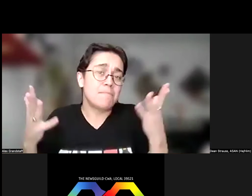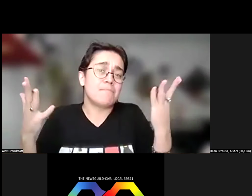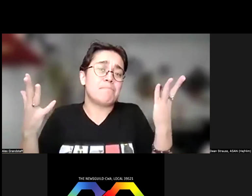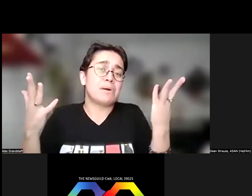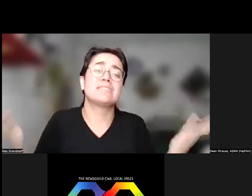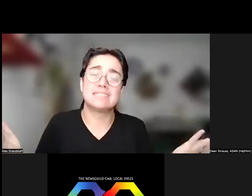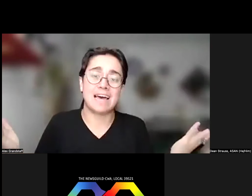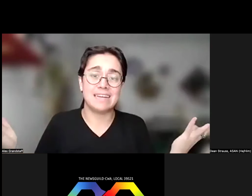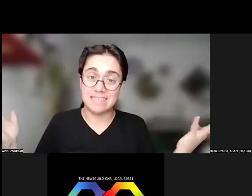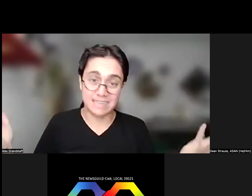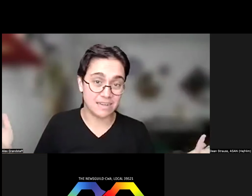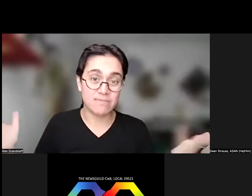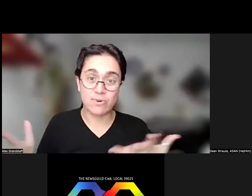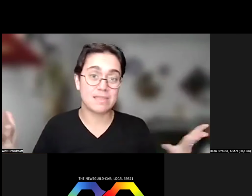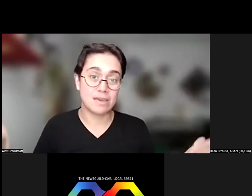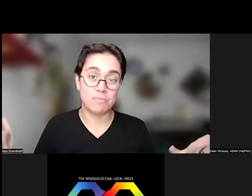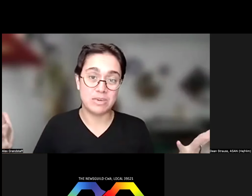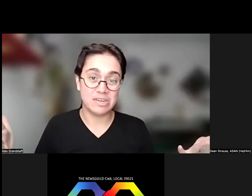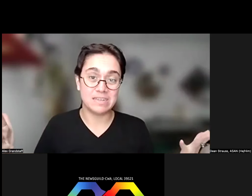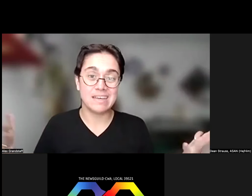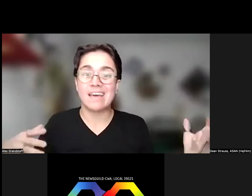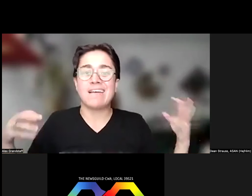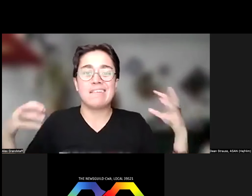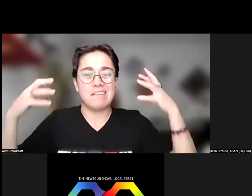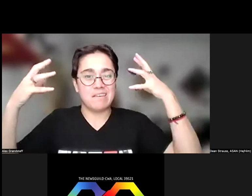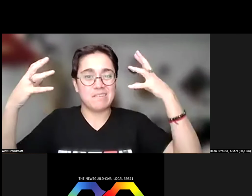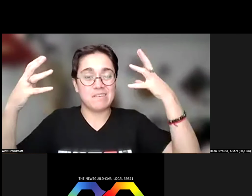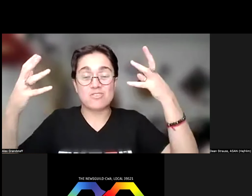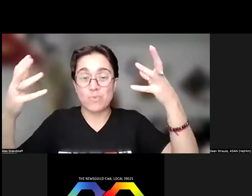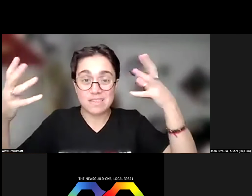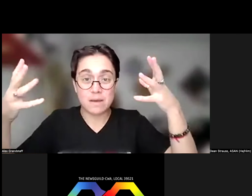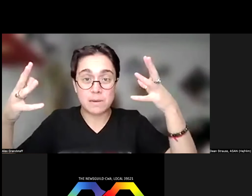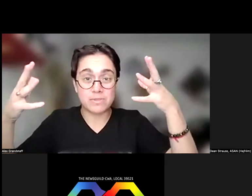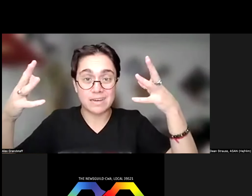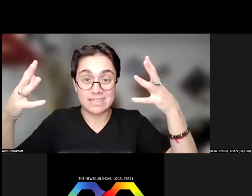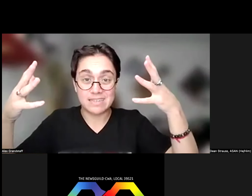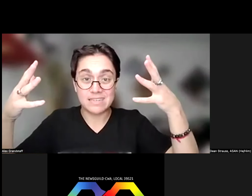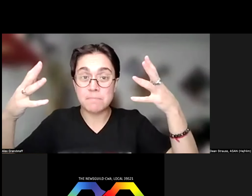out of thin air, based on some person's idea of what they think would be